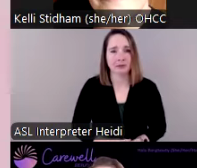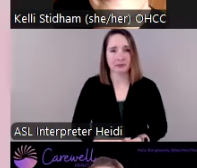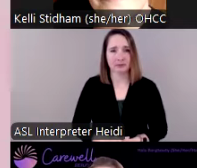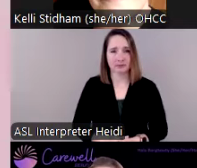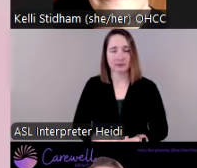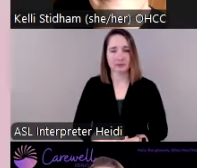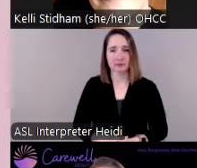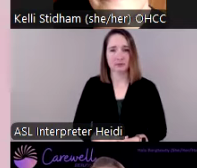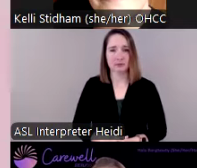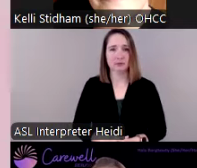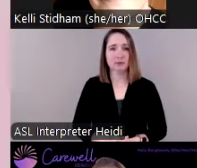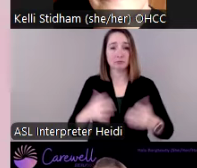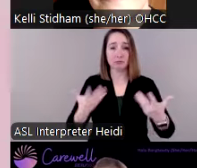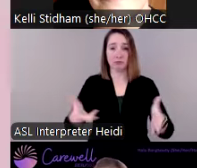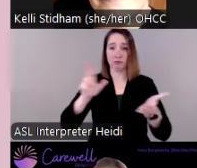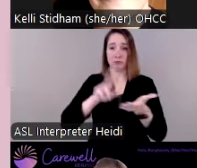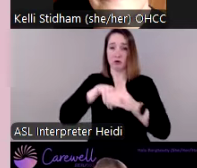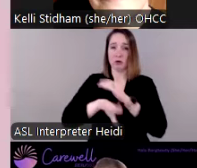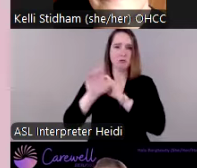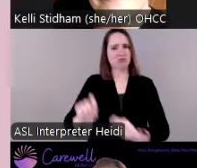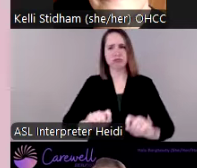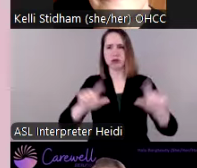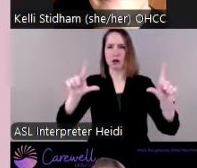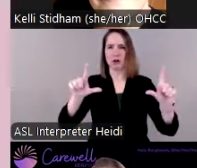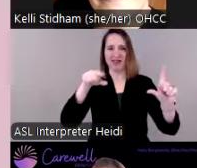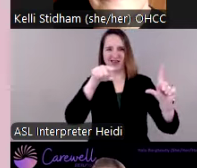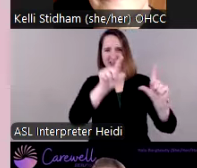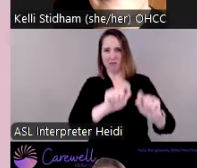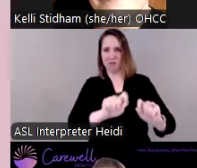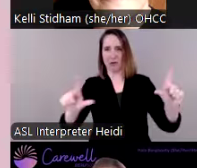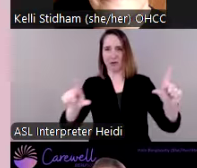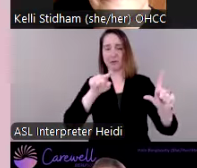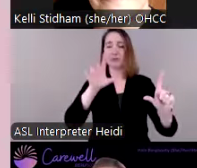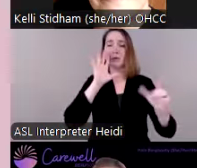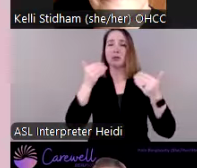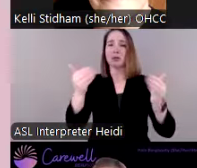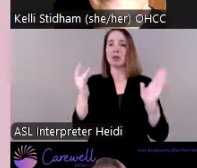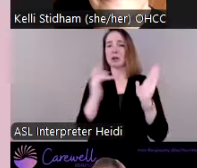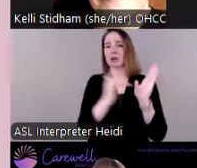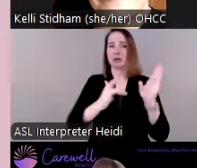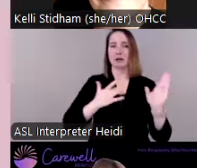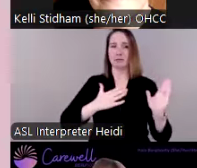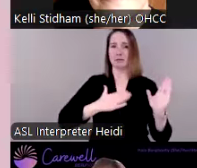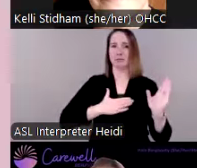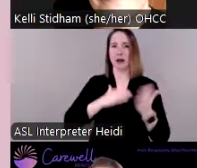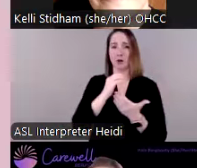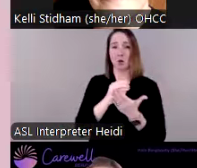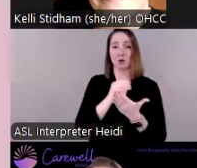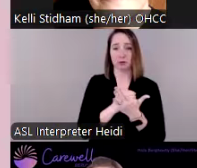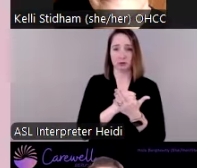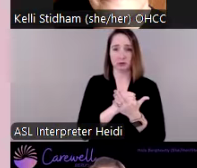Now, once you've logged in, you're going to see this screen and you want to go